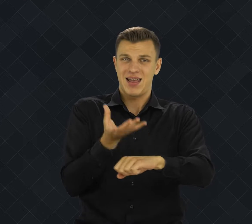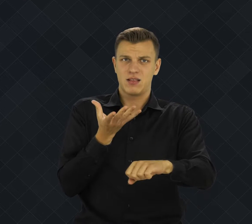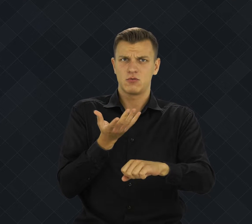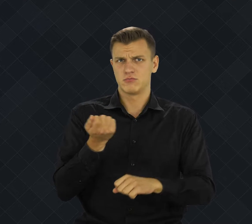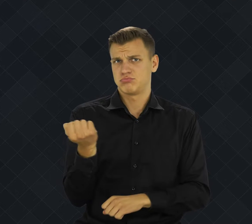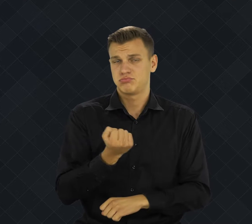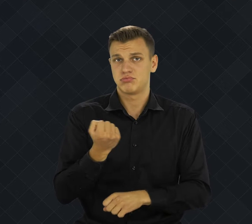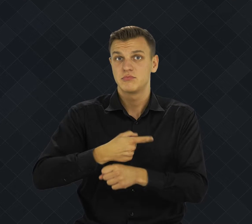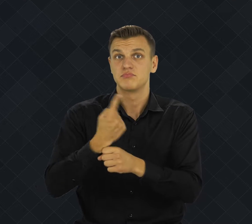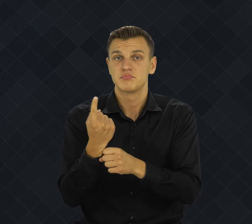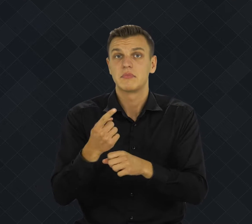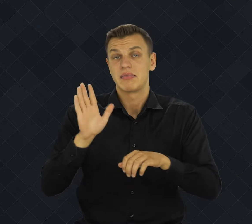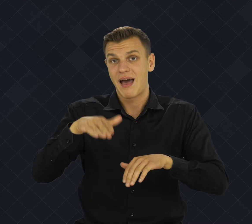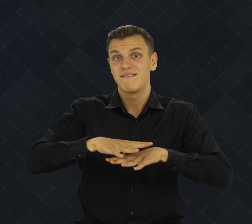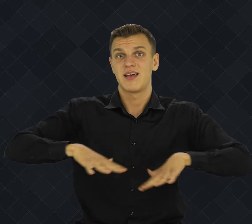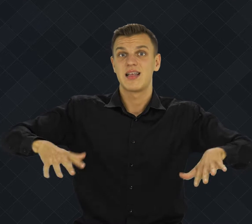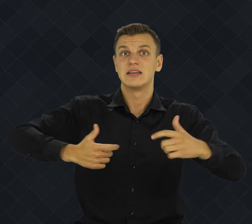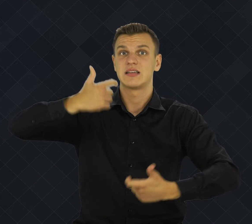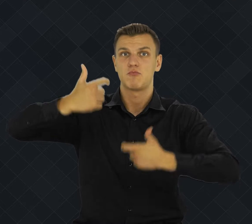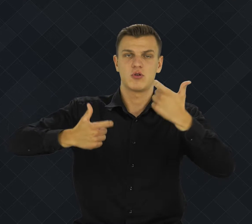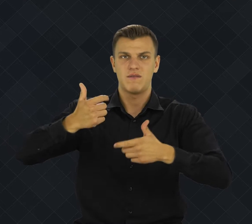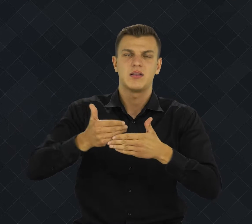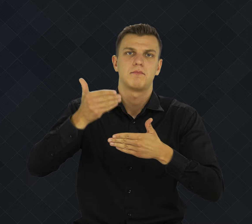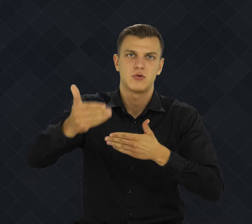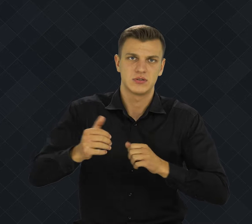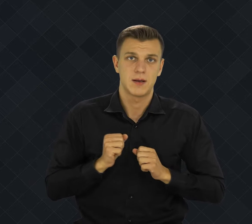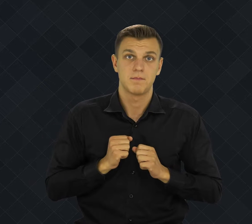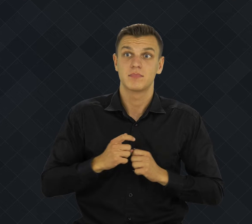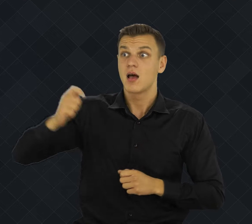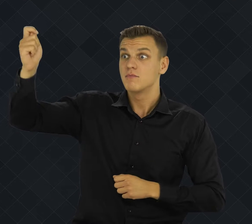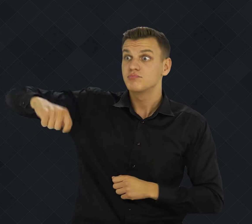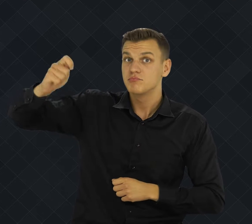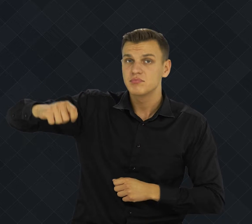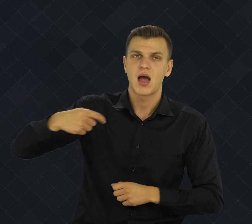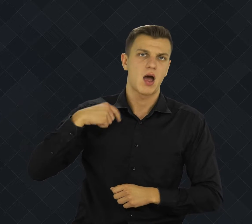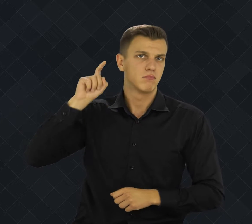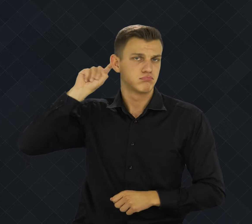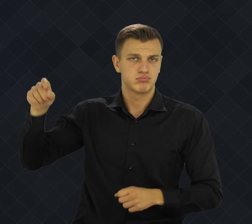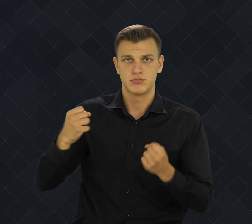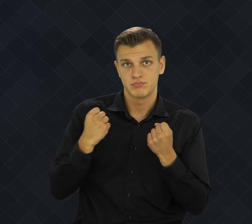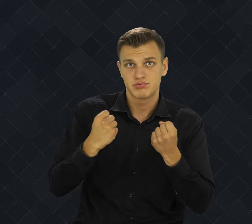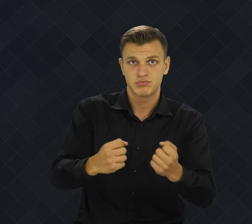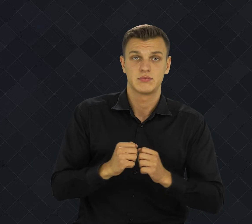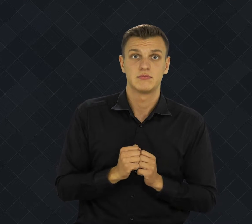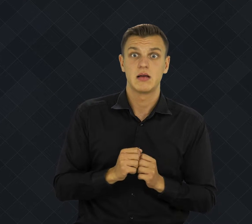such as driving at excessive speeding outside a built-up area, Failure to stop for inspection,